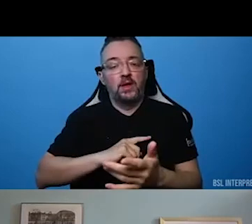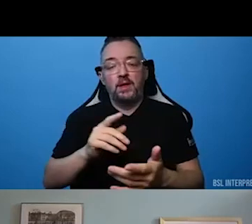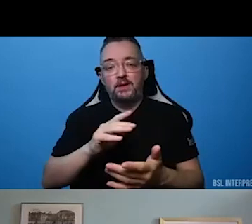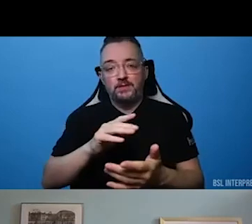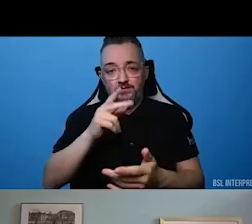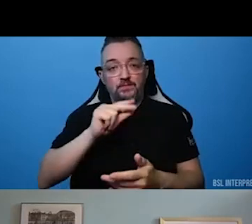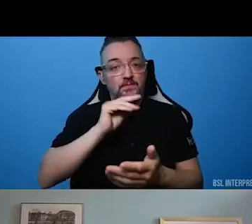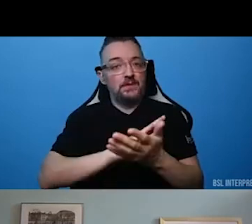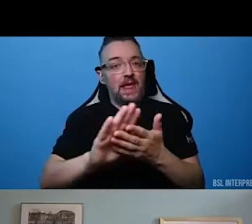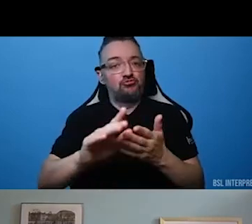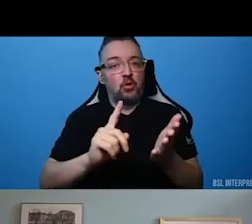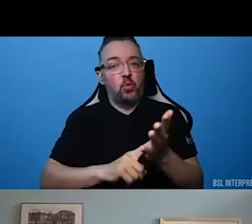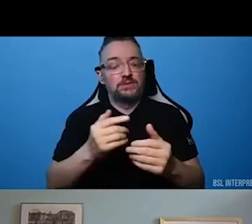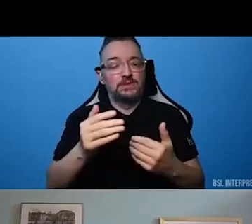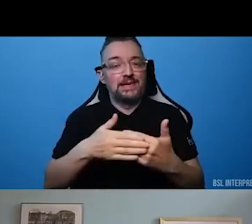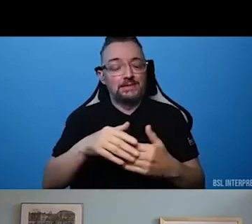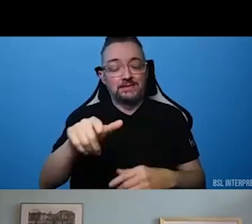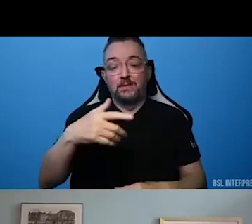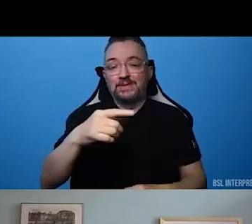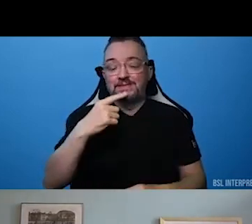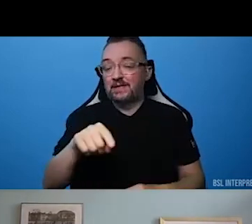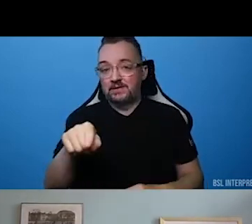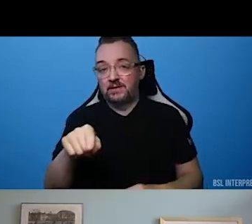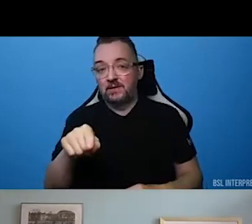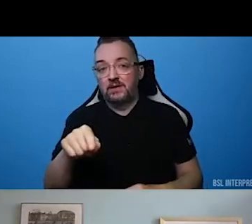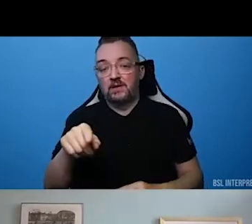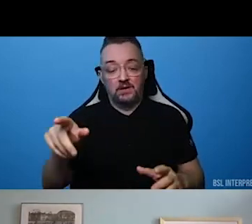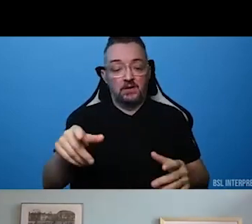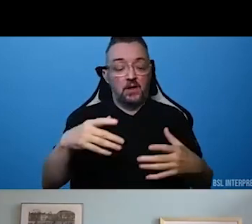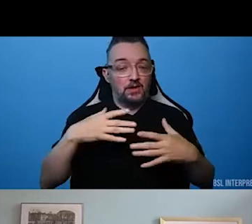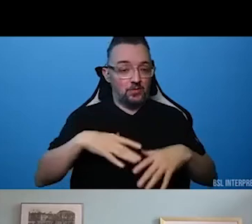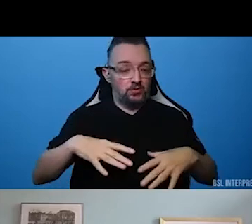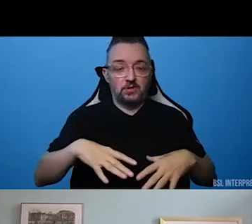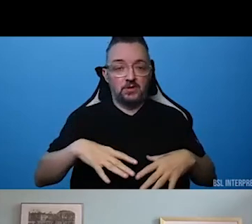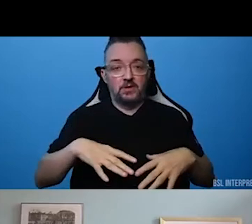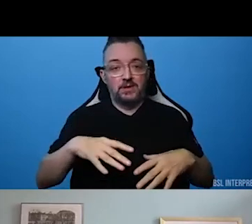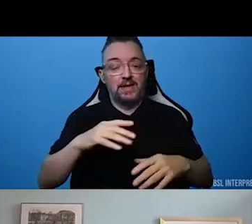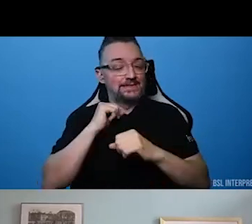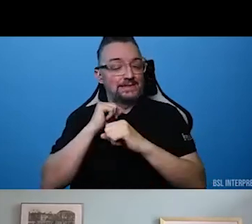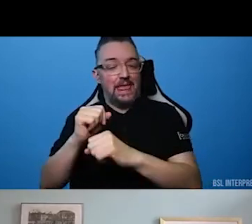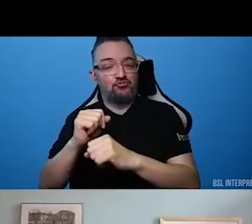slavery can often seem removed at a distance from objects such as these.